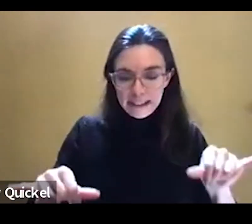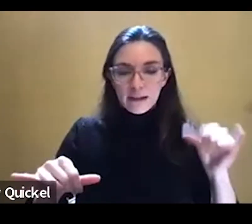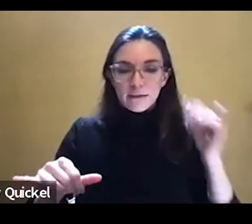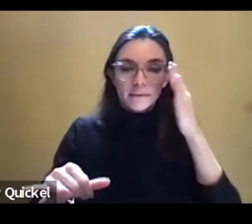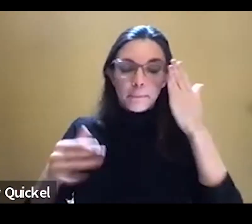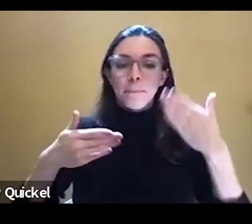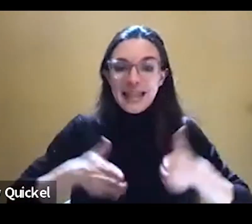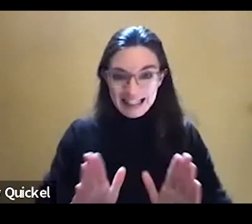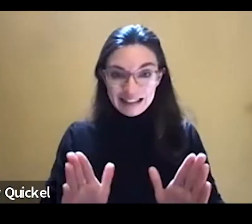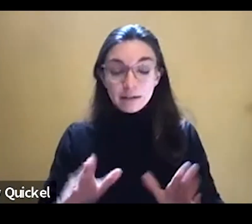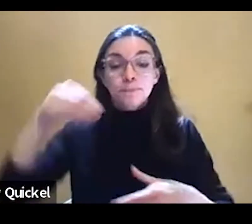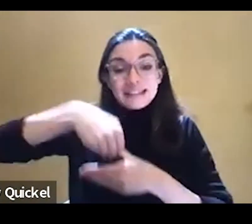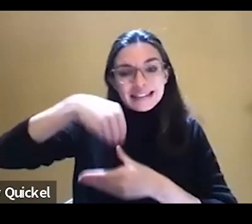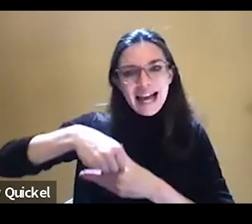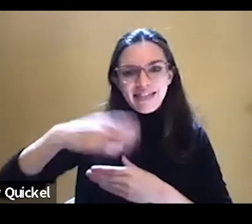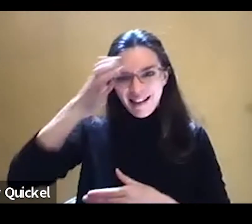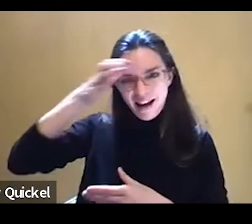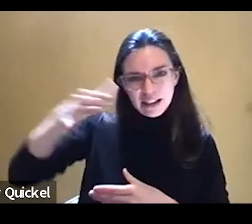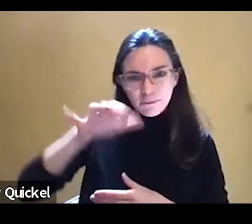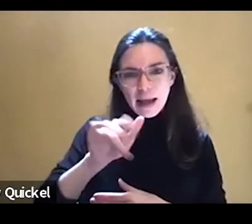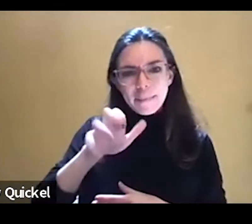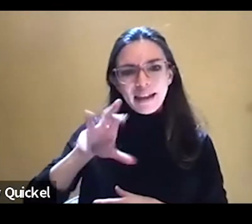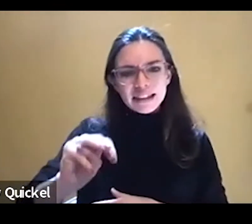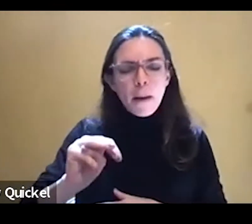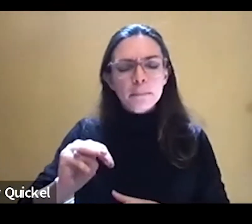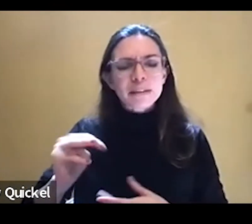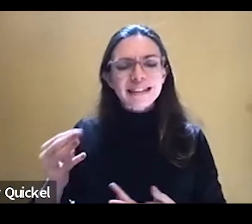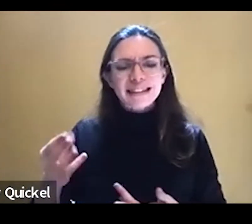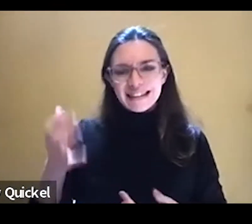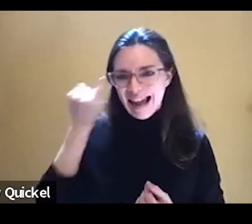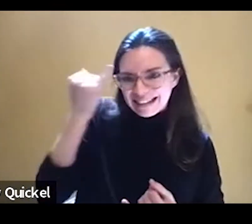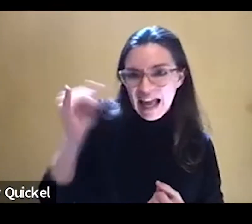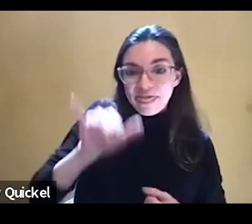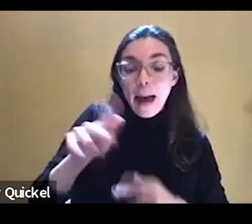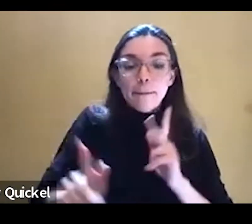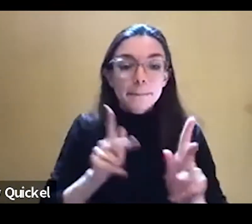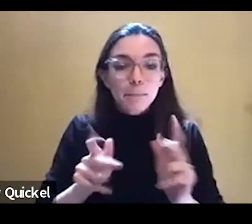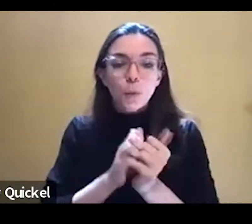ableism is a lack of acknowledgment that people with disabilities may communicate differently from